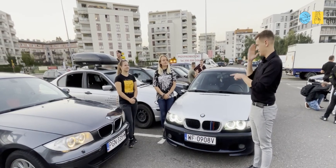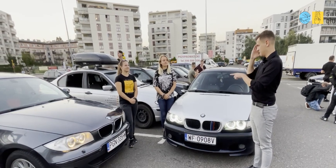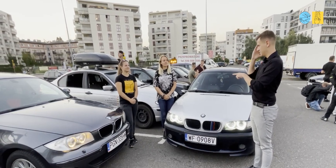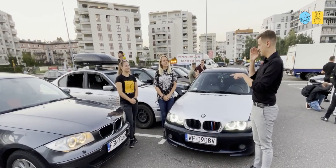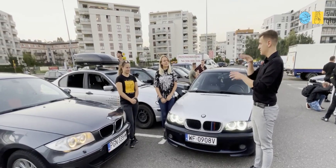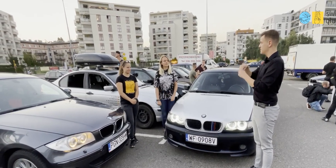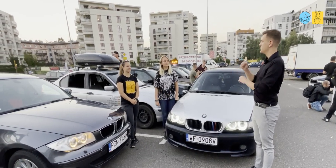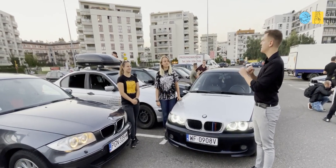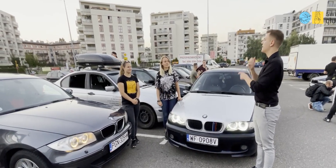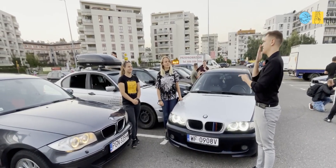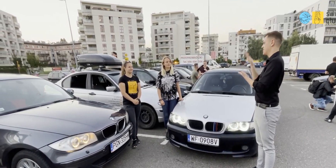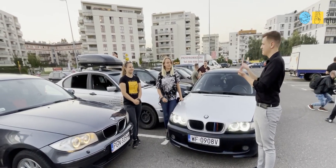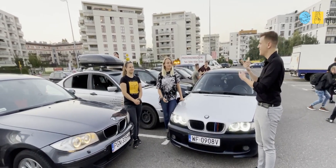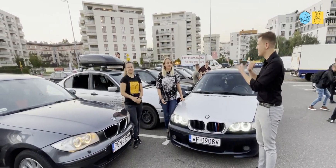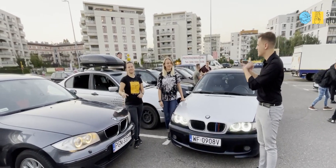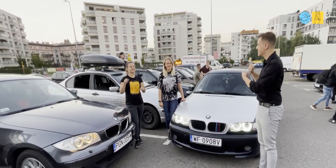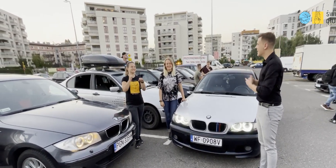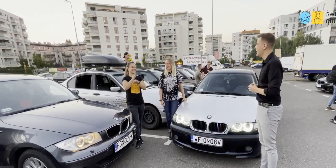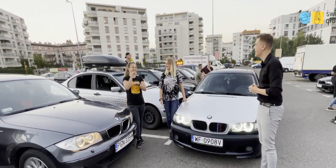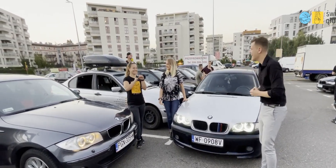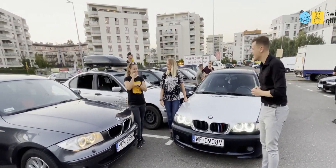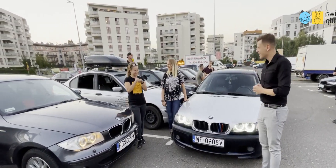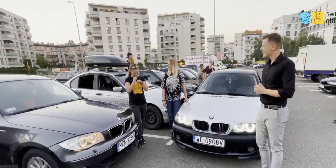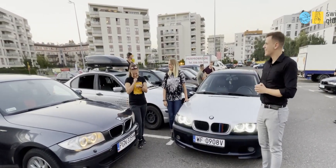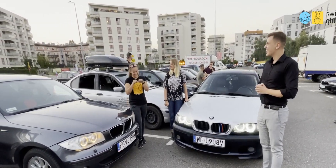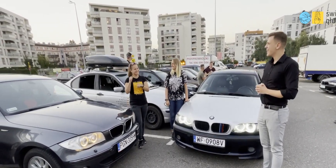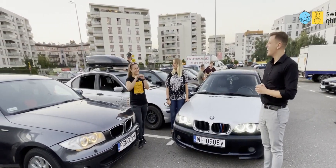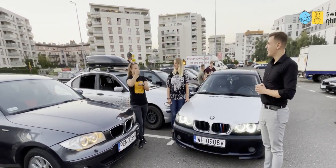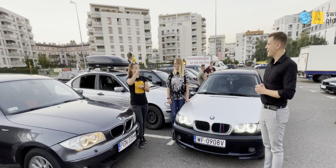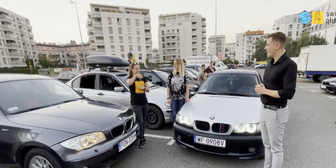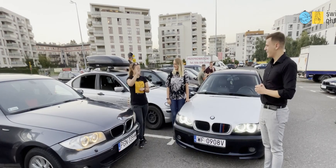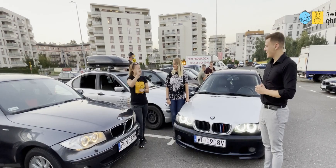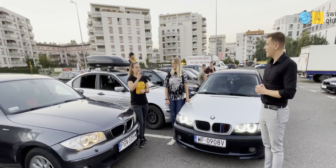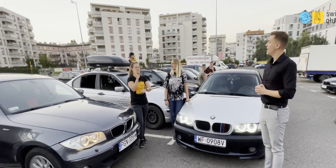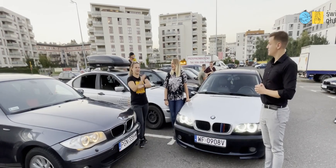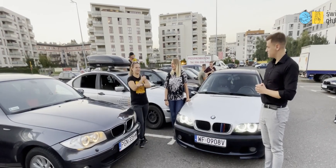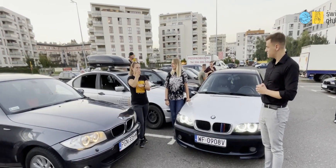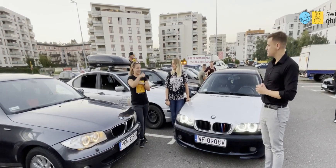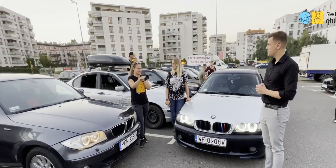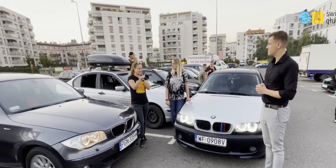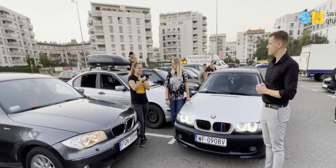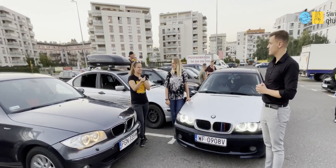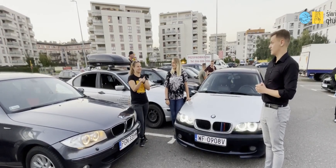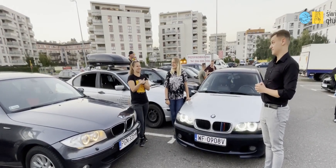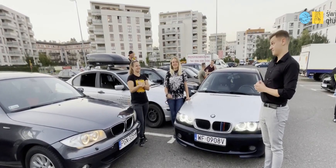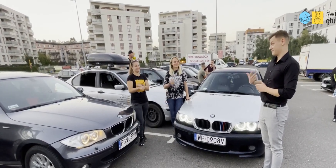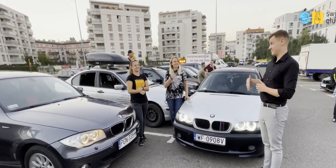the engines in these cars? [G]: It's a 2.0 engine, 160 horse power,